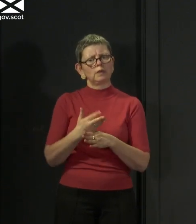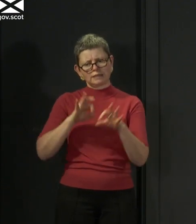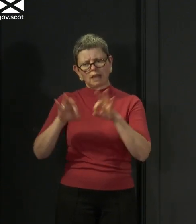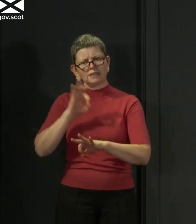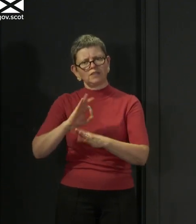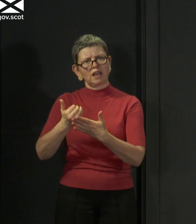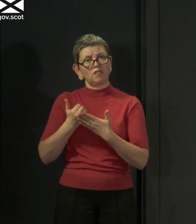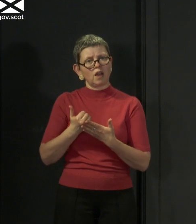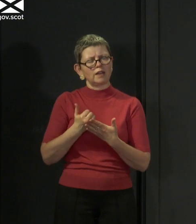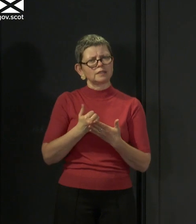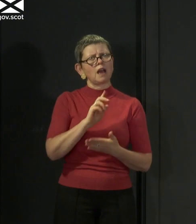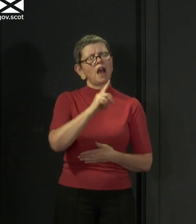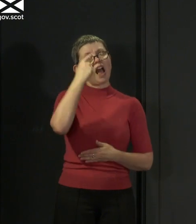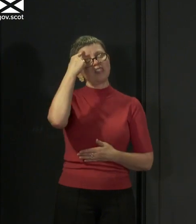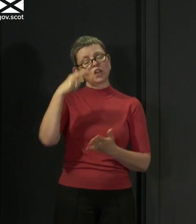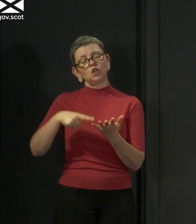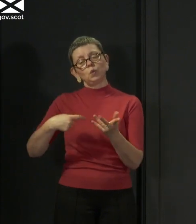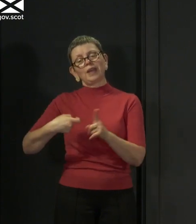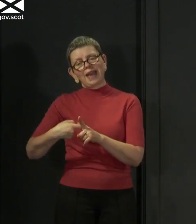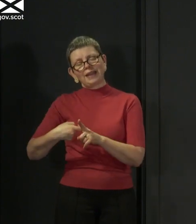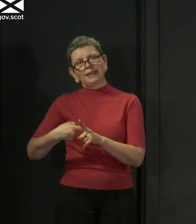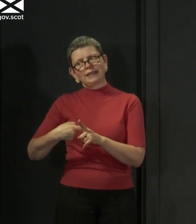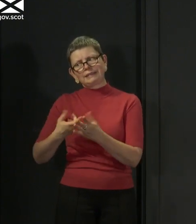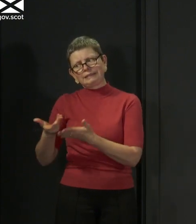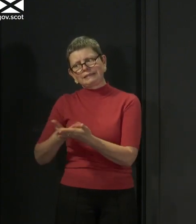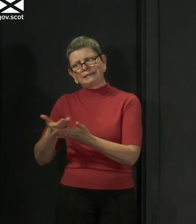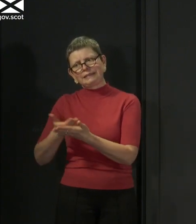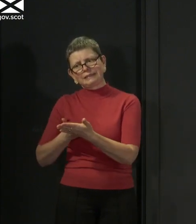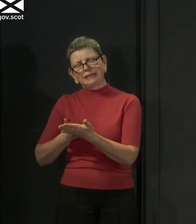that it may be that the four nations will not go at the same pace throughout all of